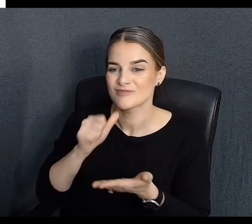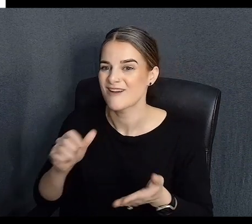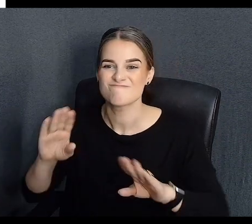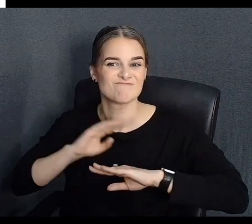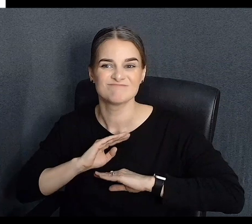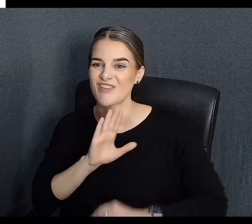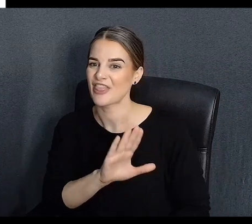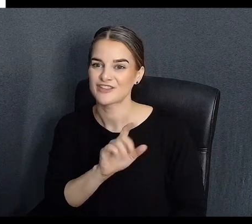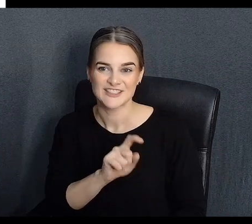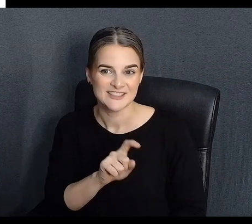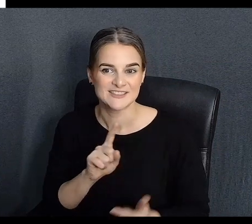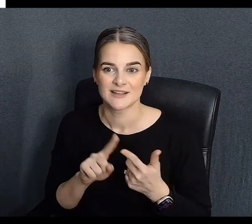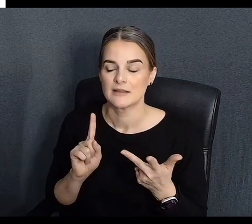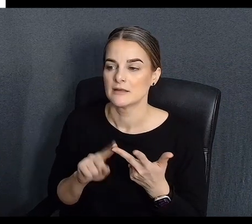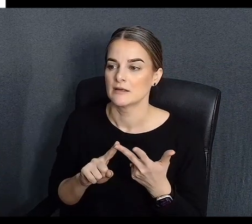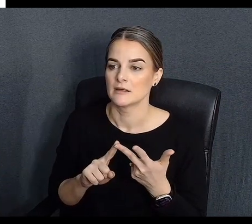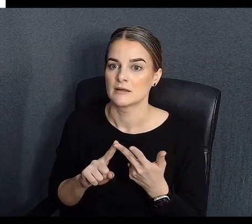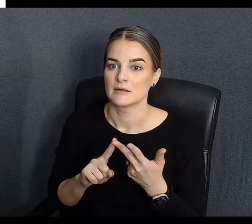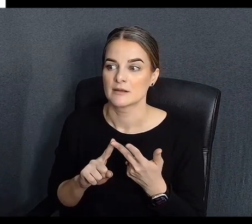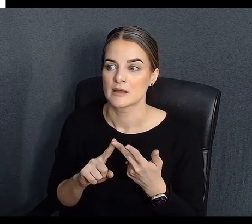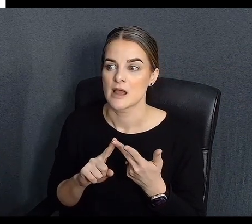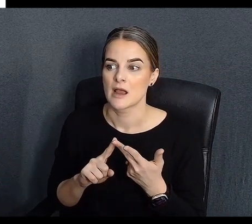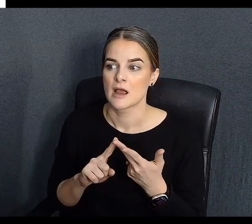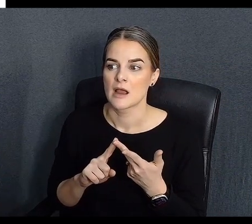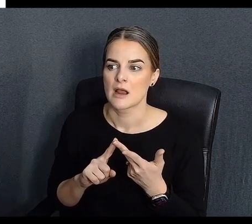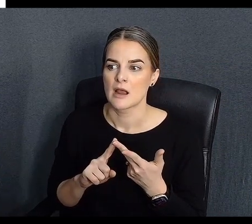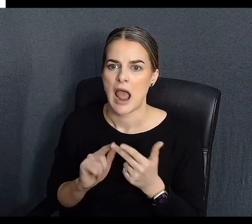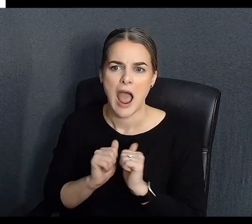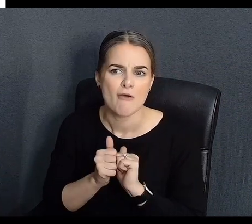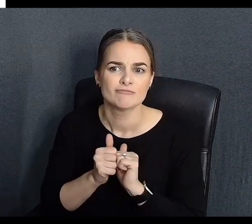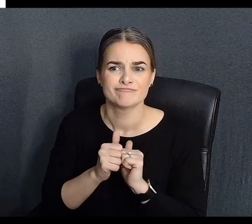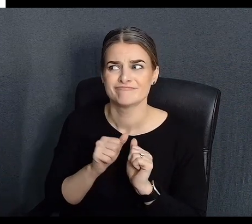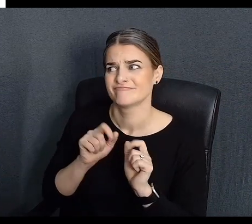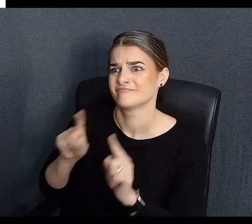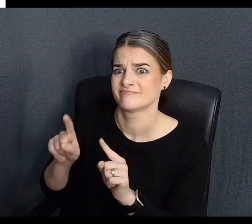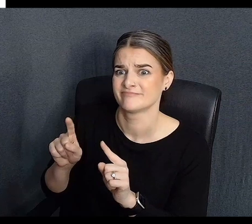How does going to speech therapy, maybe that's not going to meet their needs?